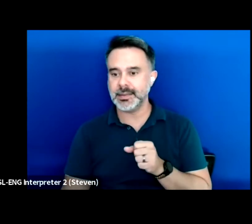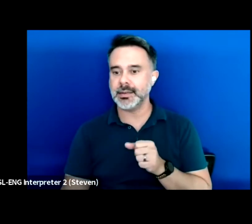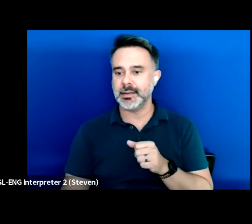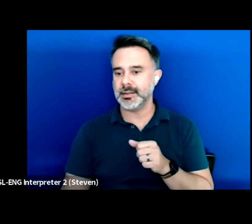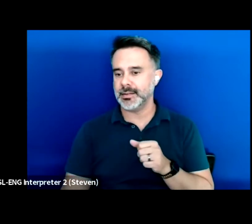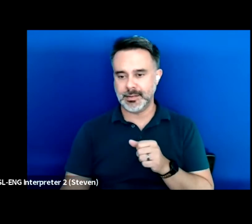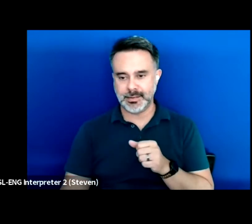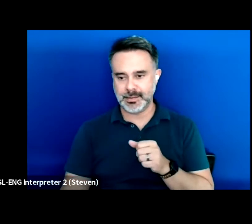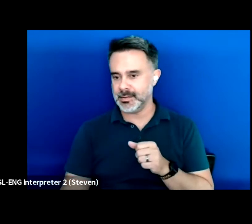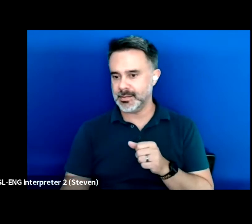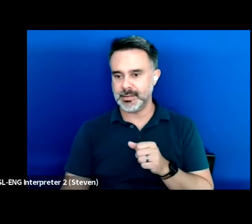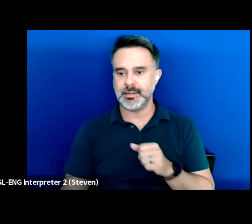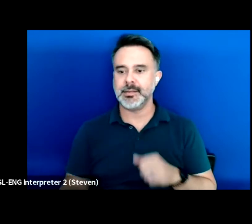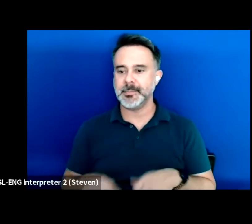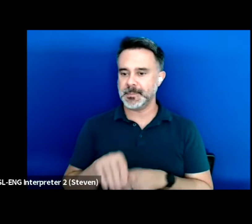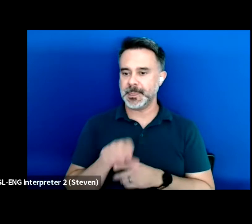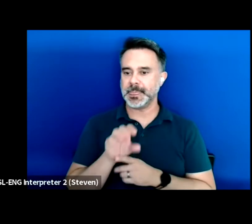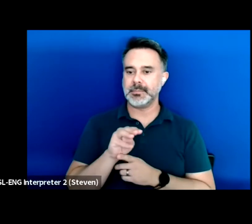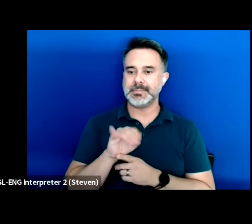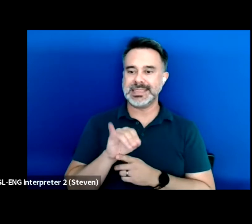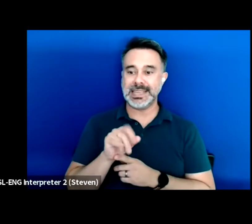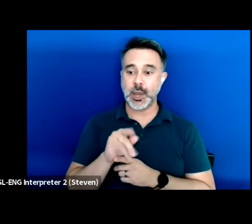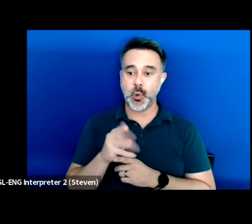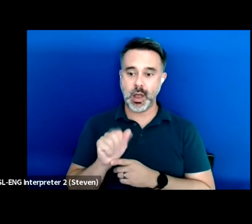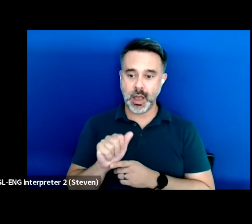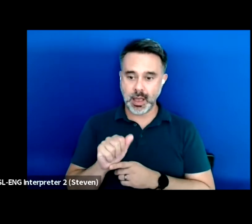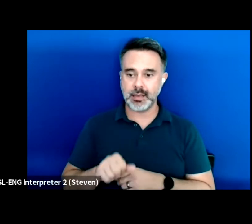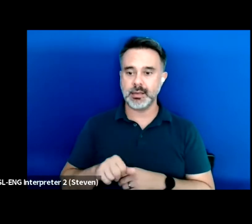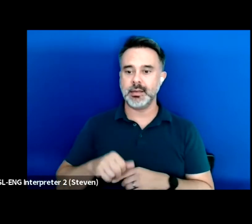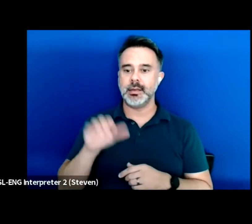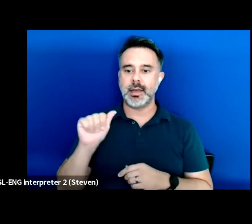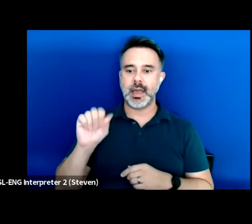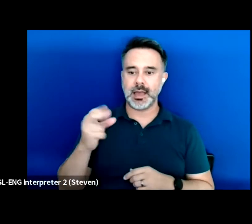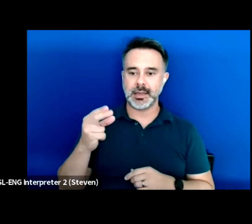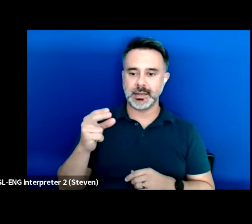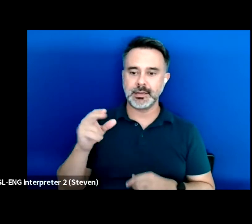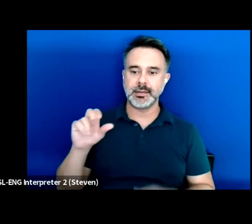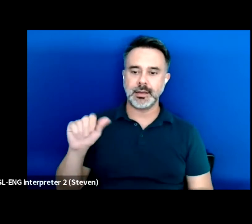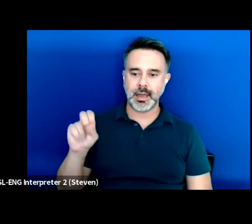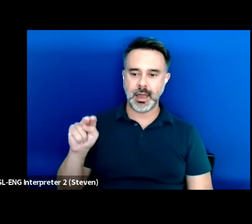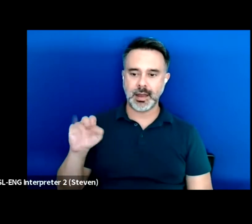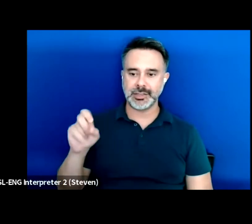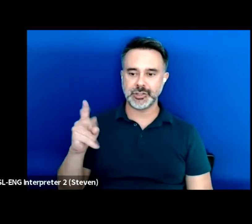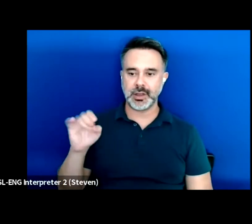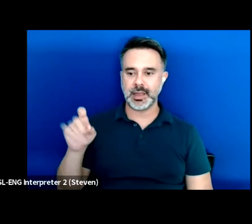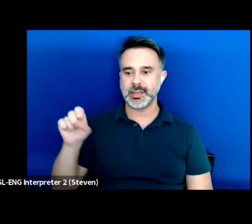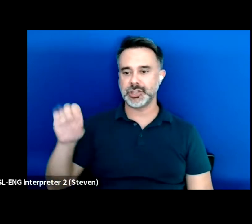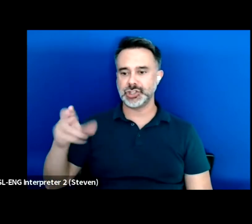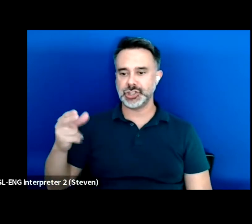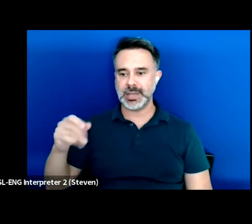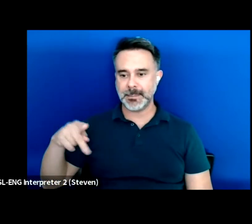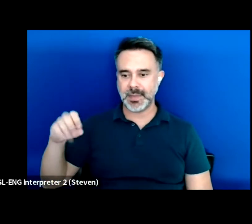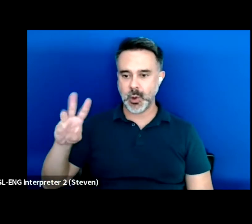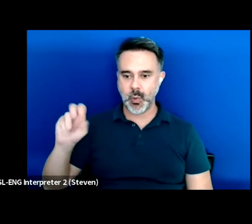I am a Taiwanese-American woman about 39 years of age.